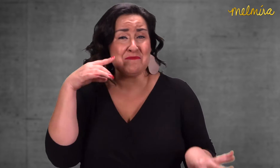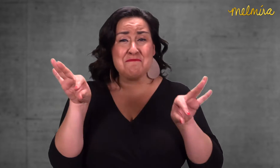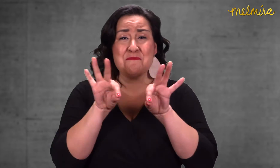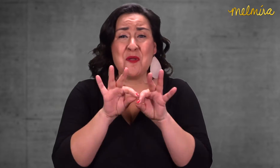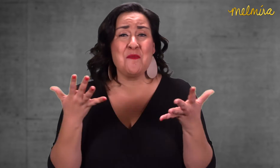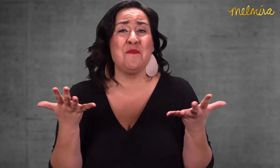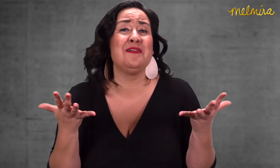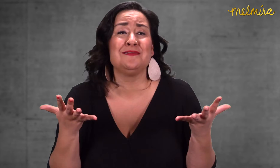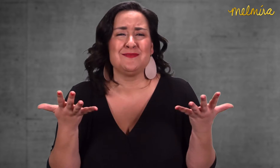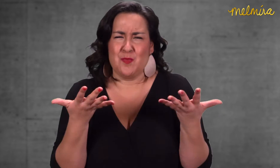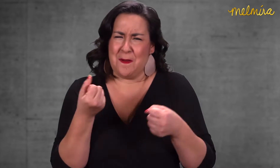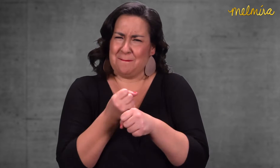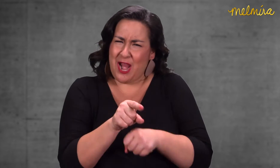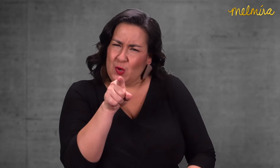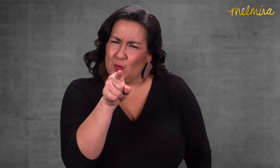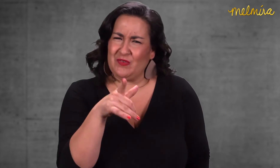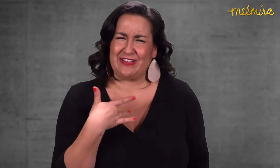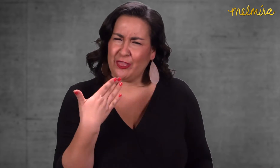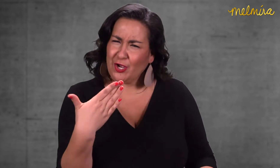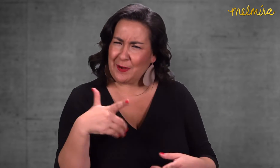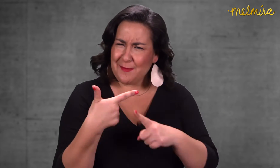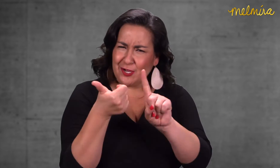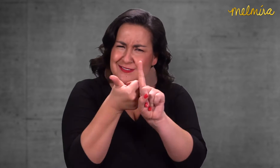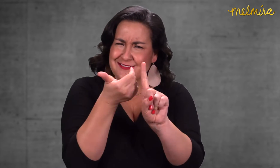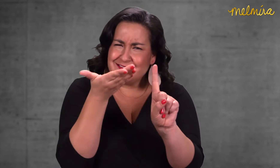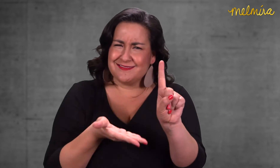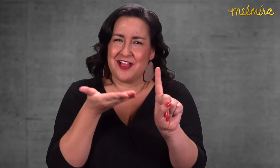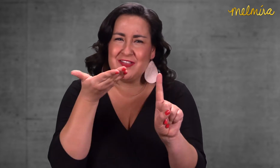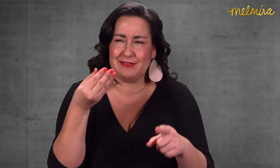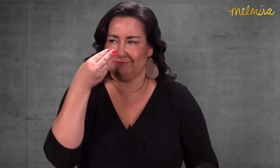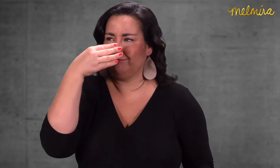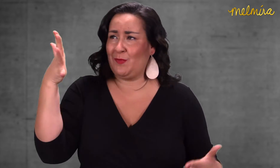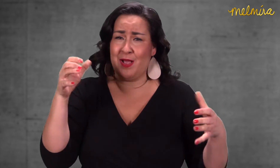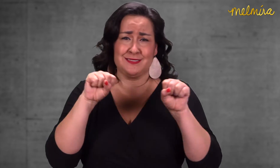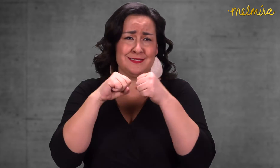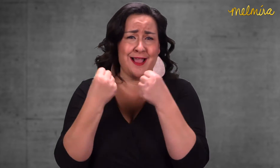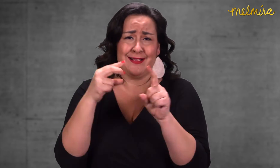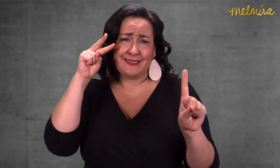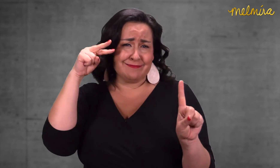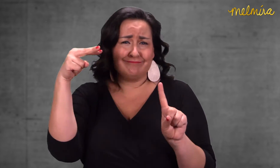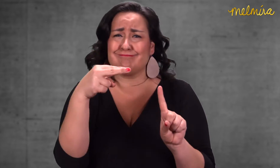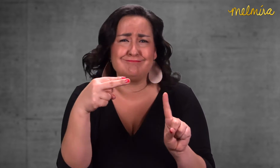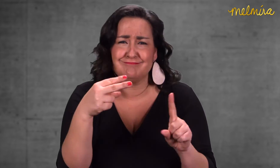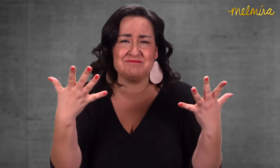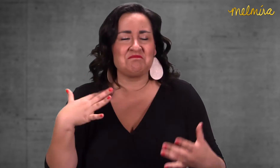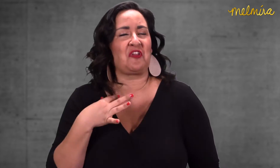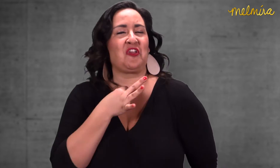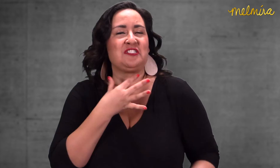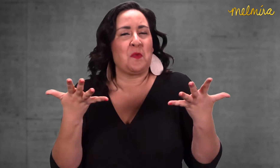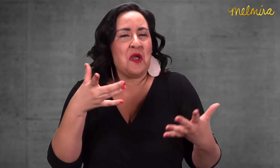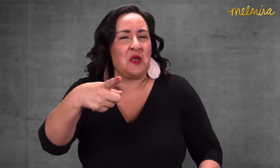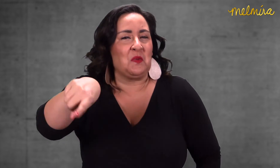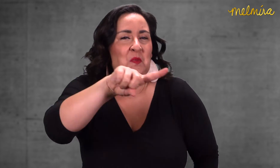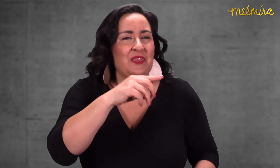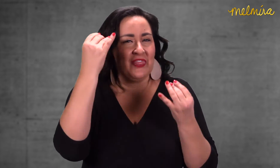In the end, I say go with what makes you feel good about yourself. Who cares about what society thinks?